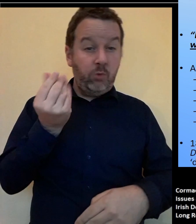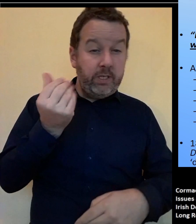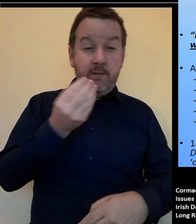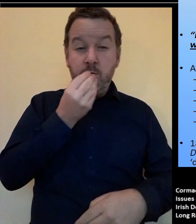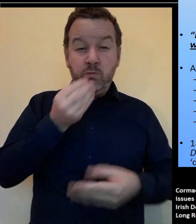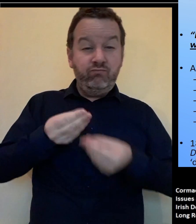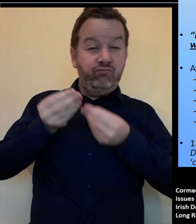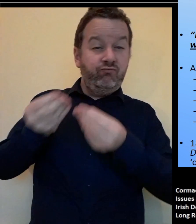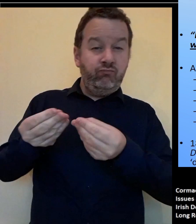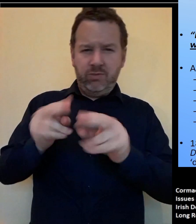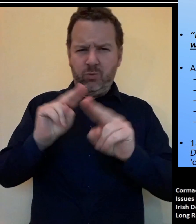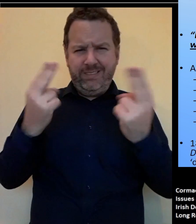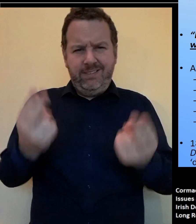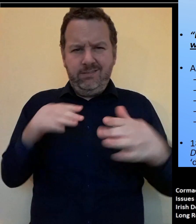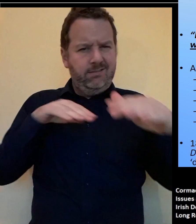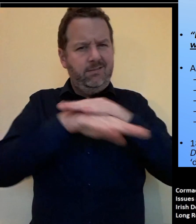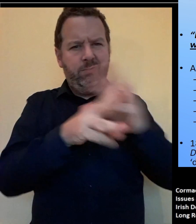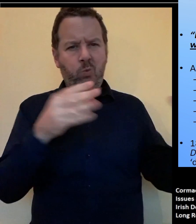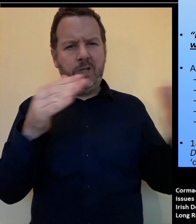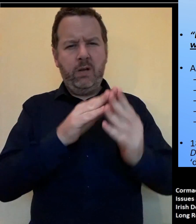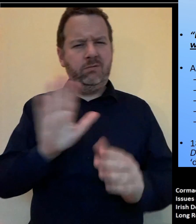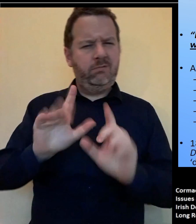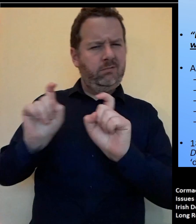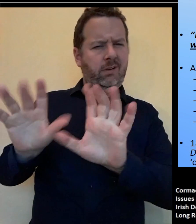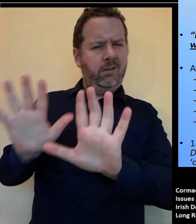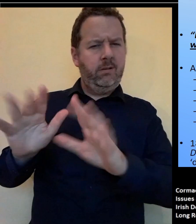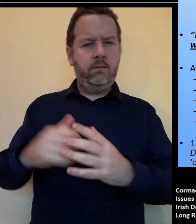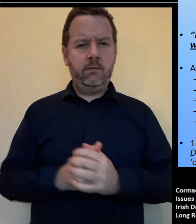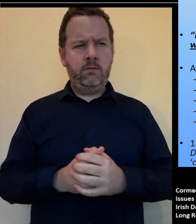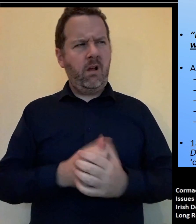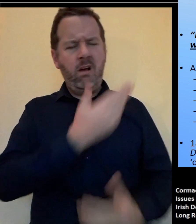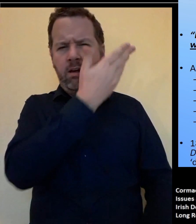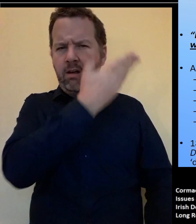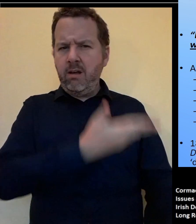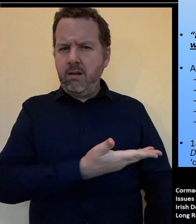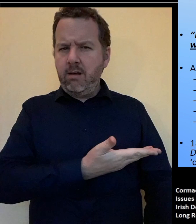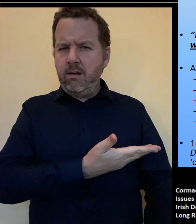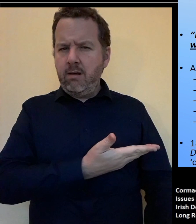rather than having to come into the workhouse.